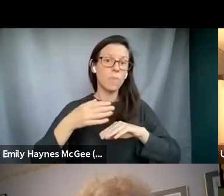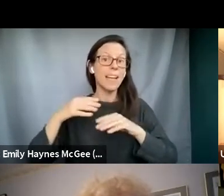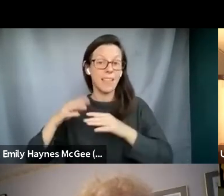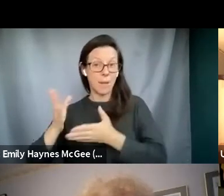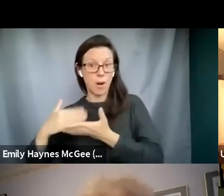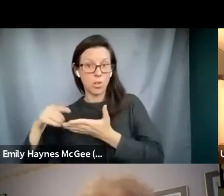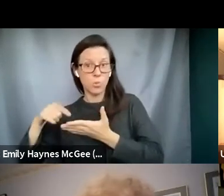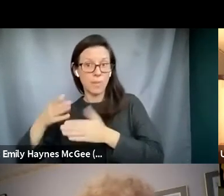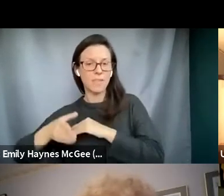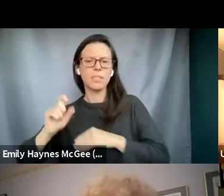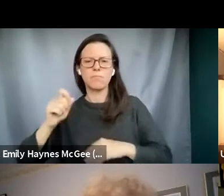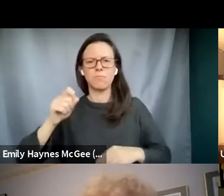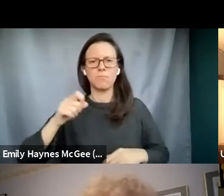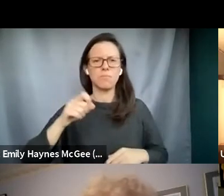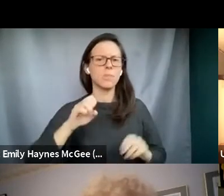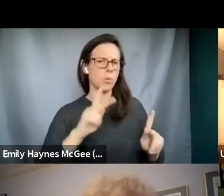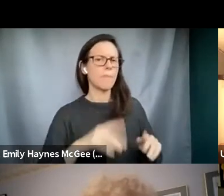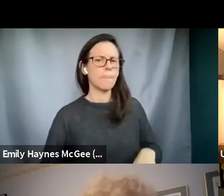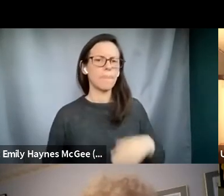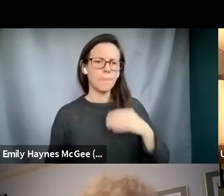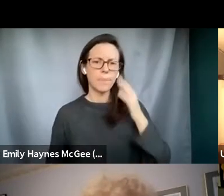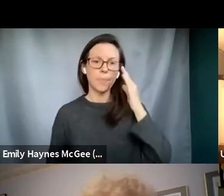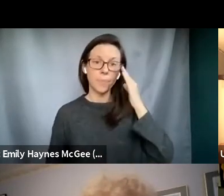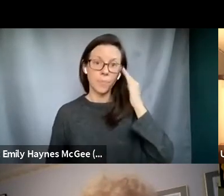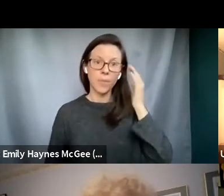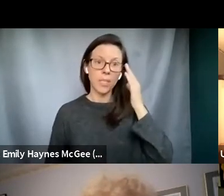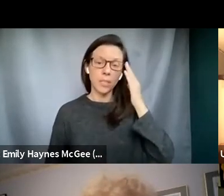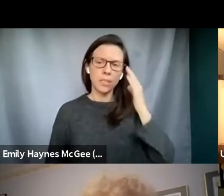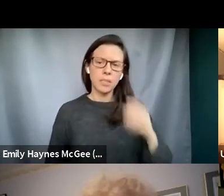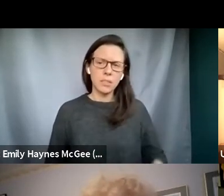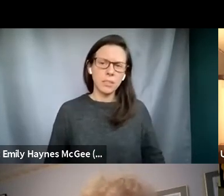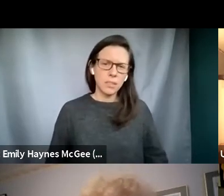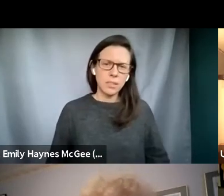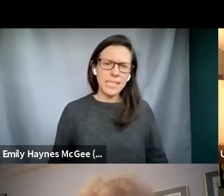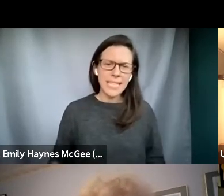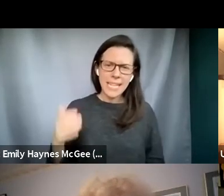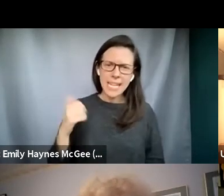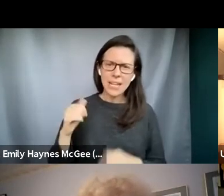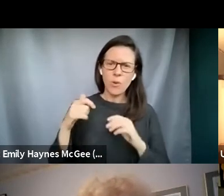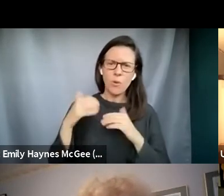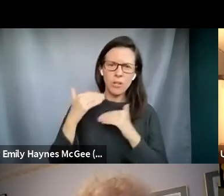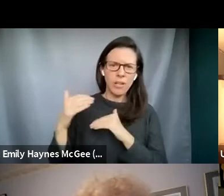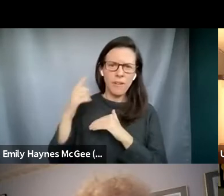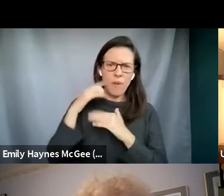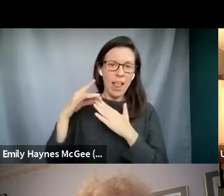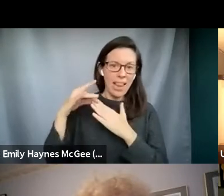That is what you were just saying. Is there any restriction for lead artists applying that might be currently in grad school?